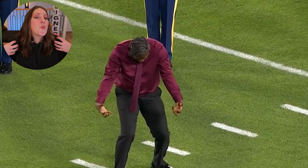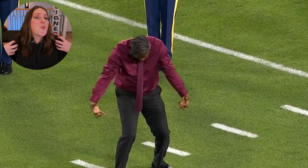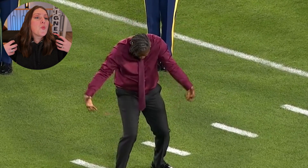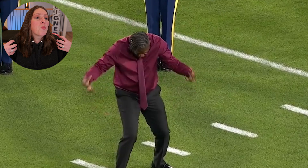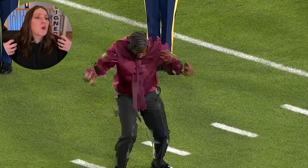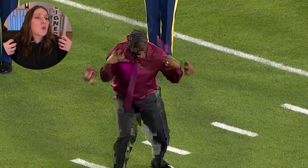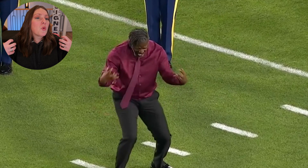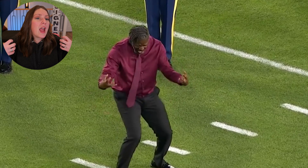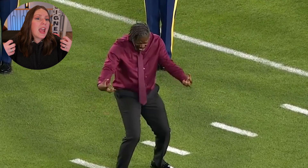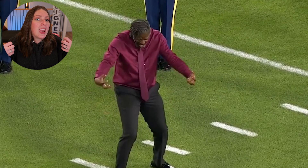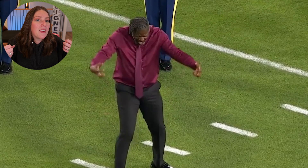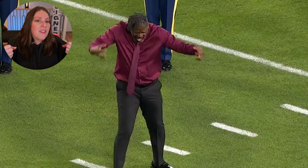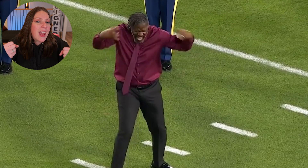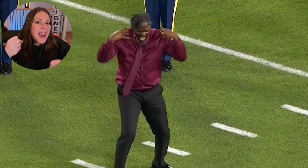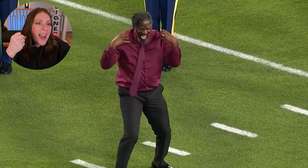Brave